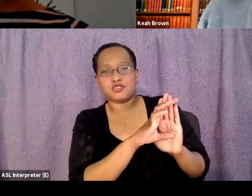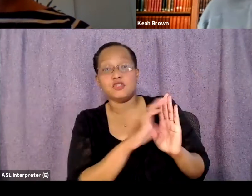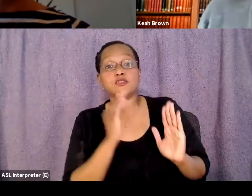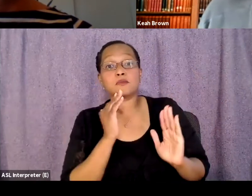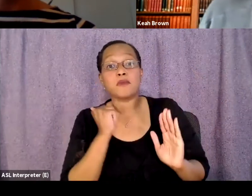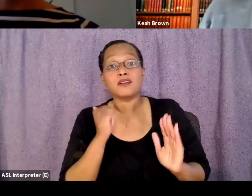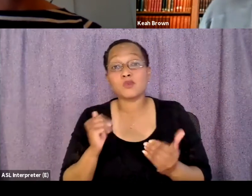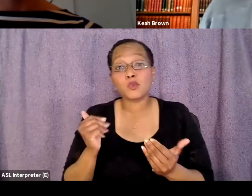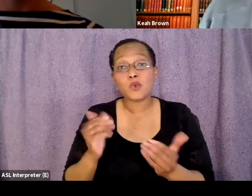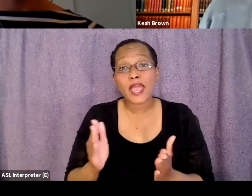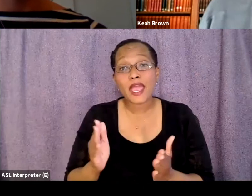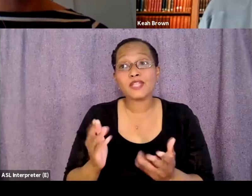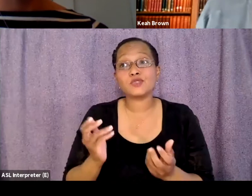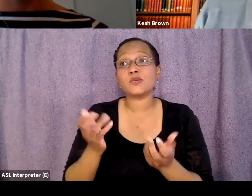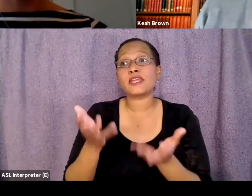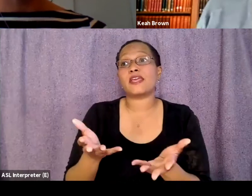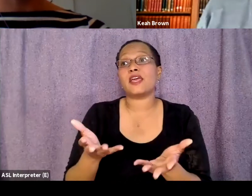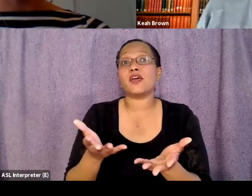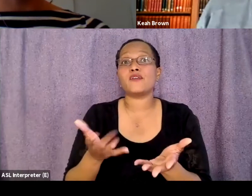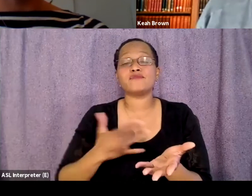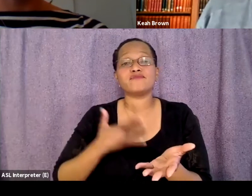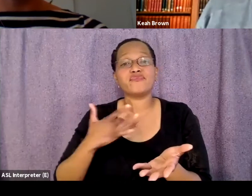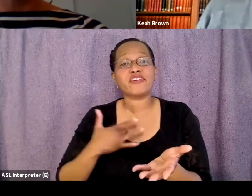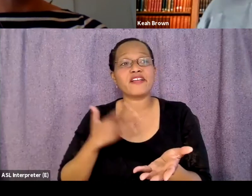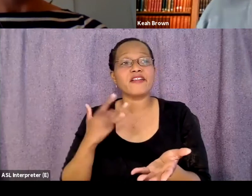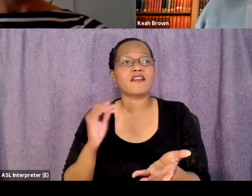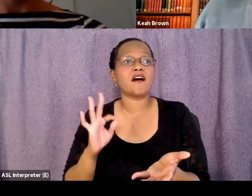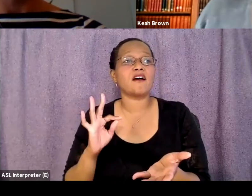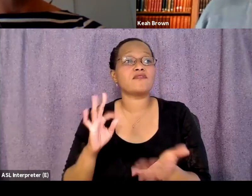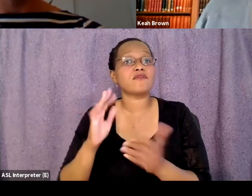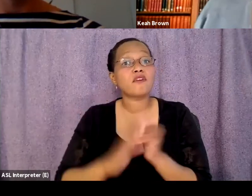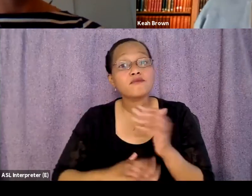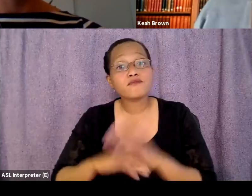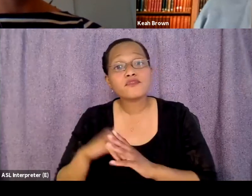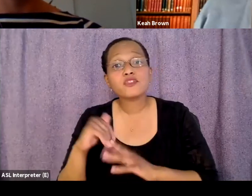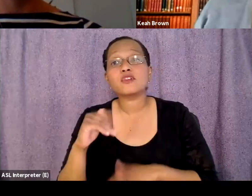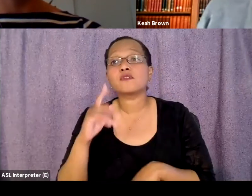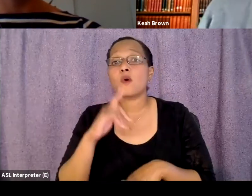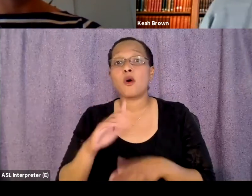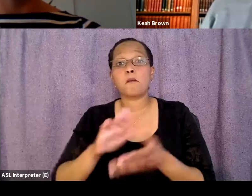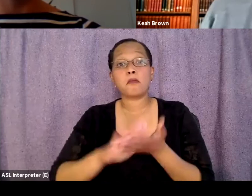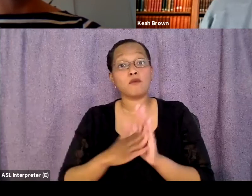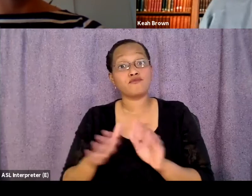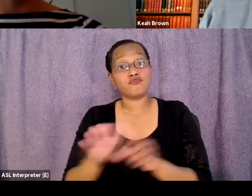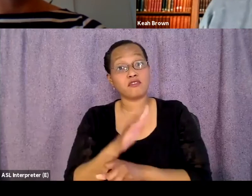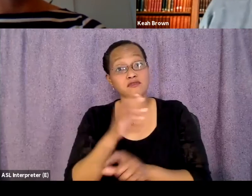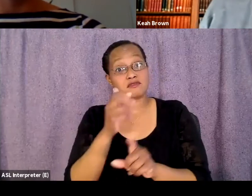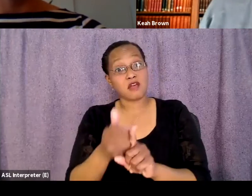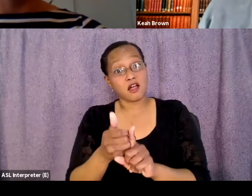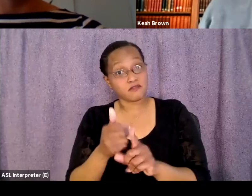Keah Brown: The feeling of comfort to be there fullselves is to you the individual person